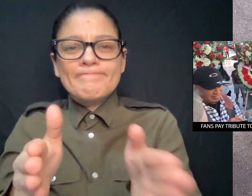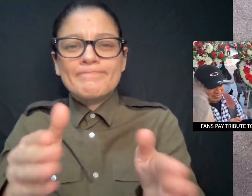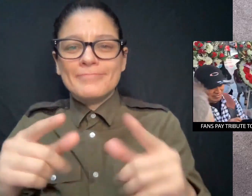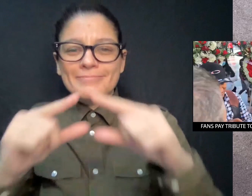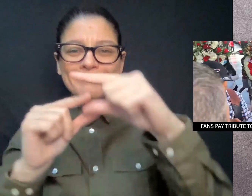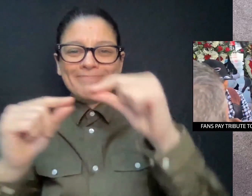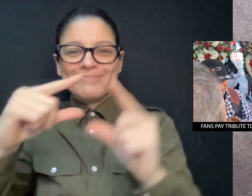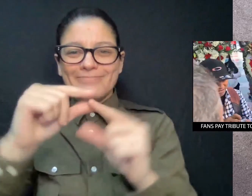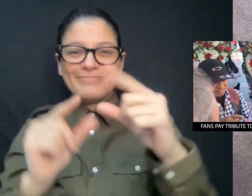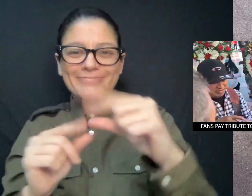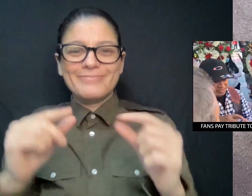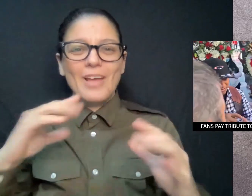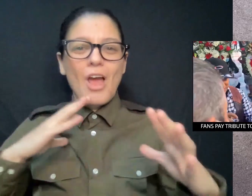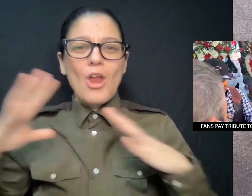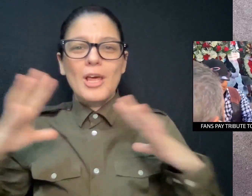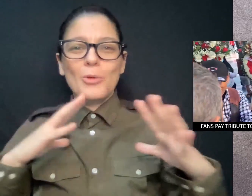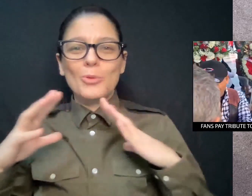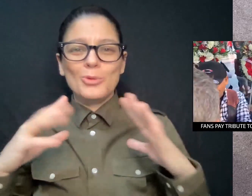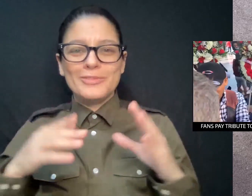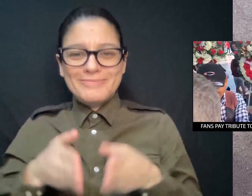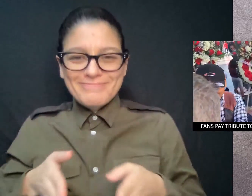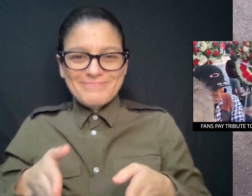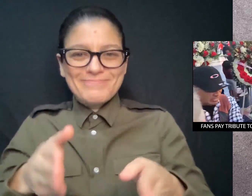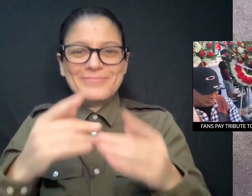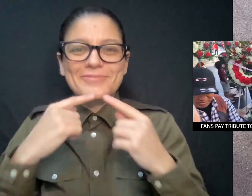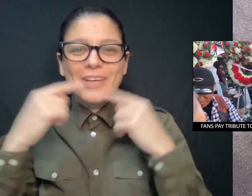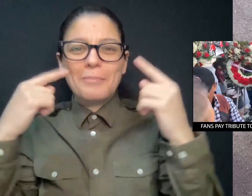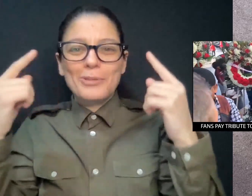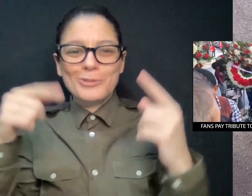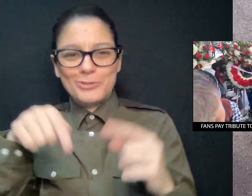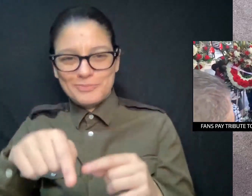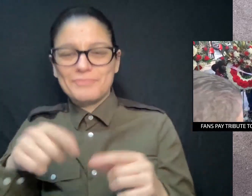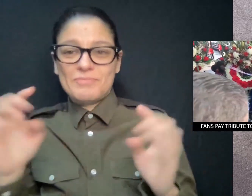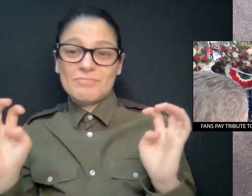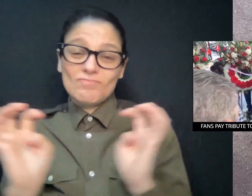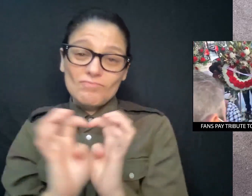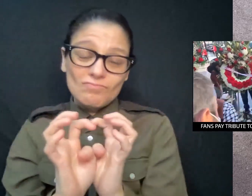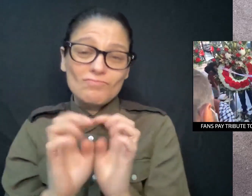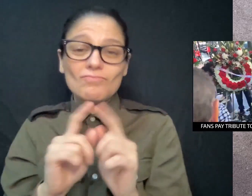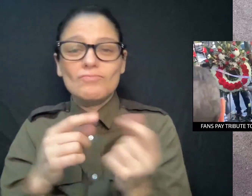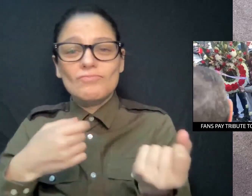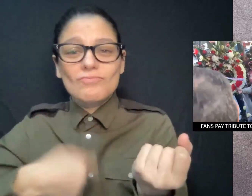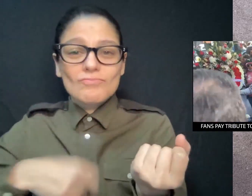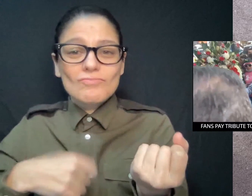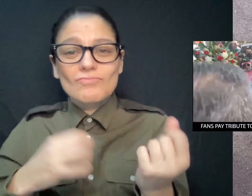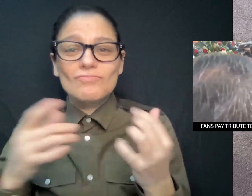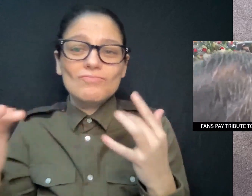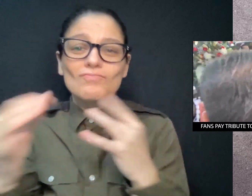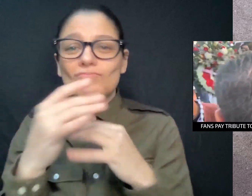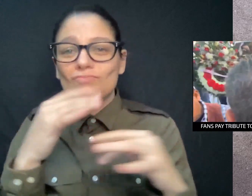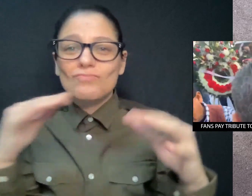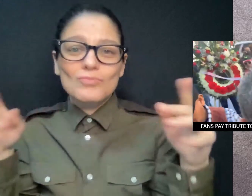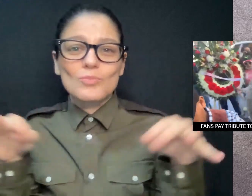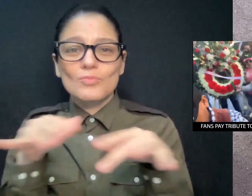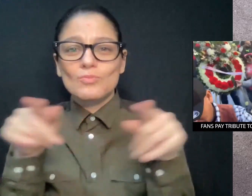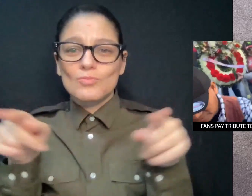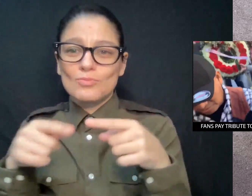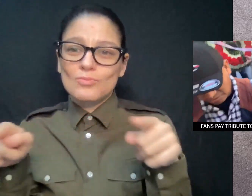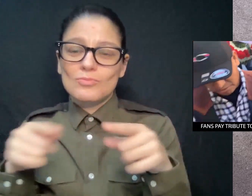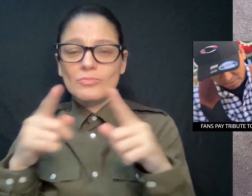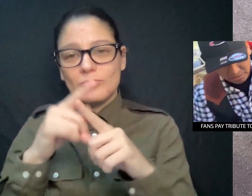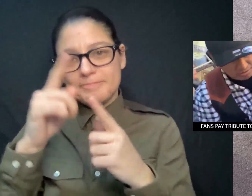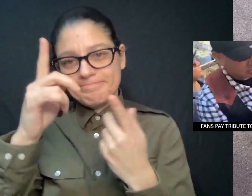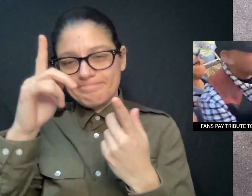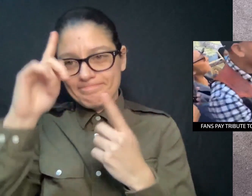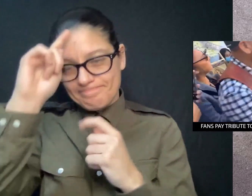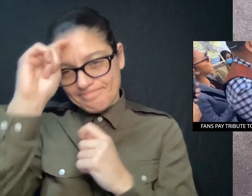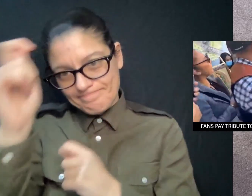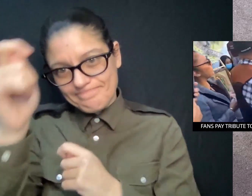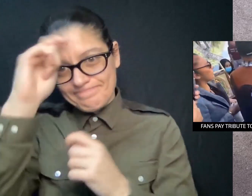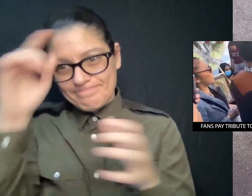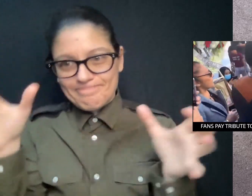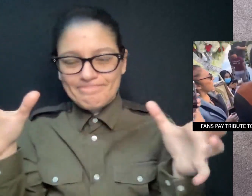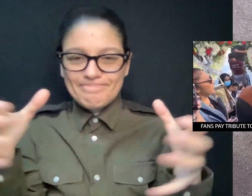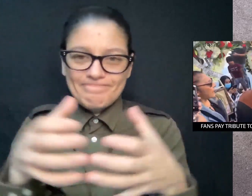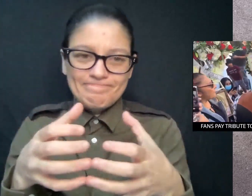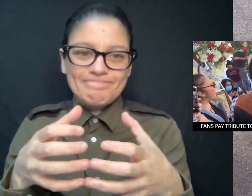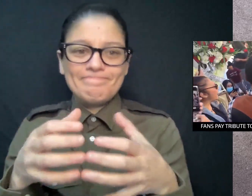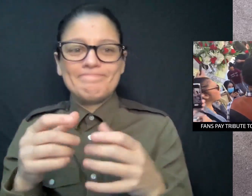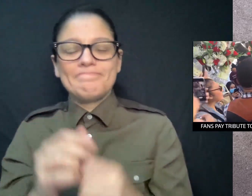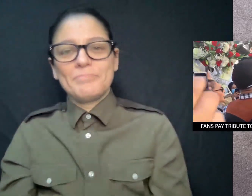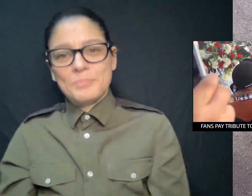and some fans gathered at his walk of fame star in Hollywood to sing several of his songs